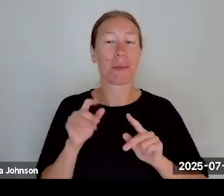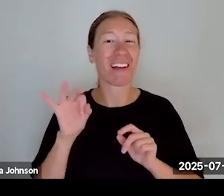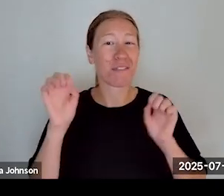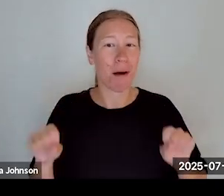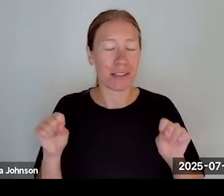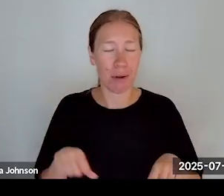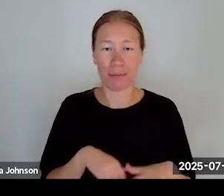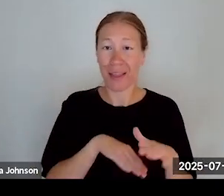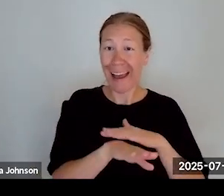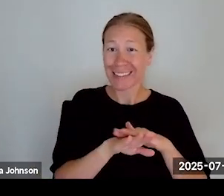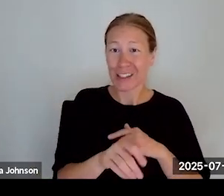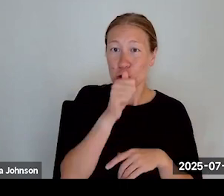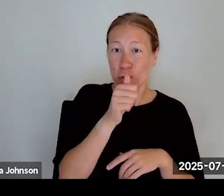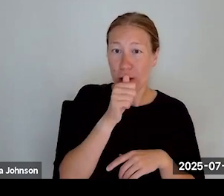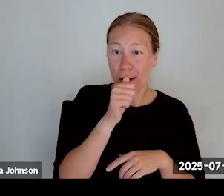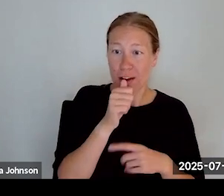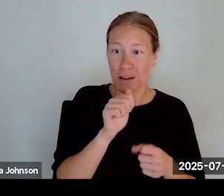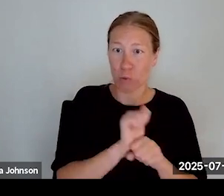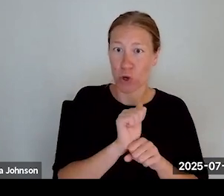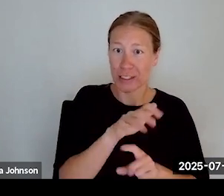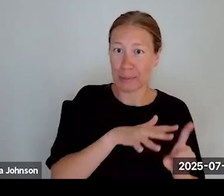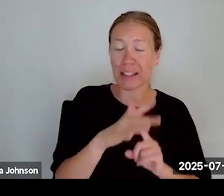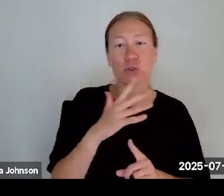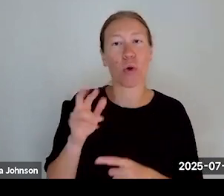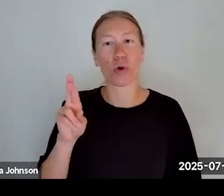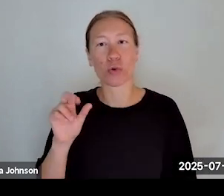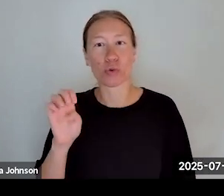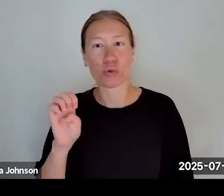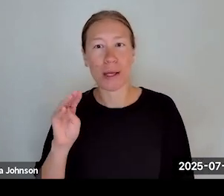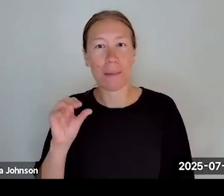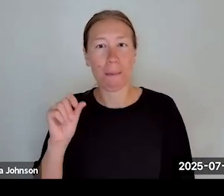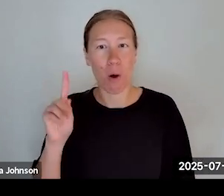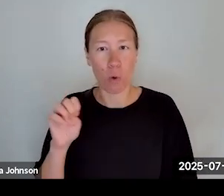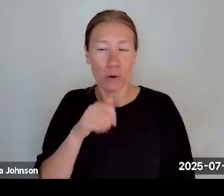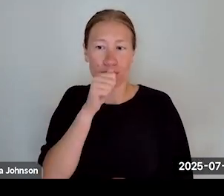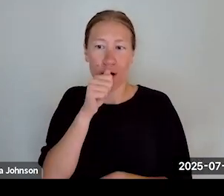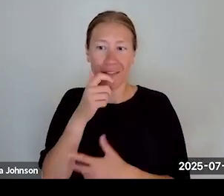or even remote or hybrid work schedules. Because this is such a varied category,